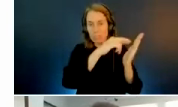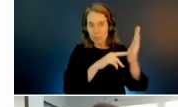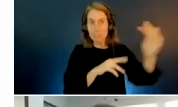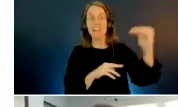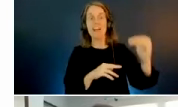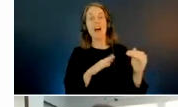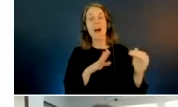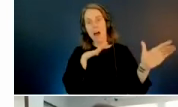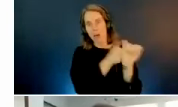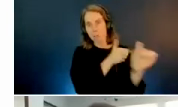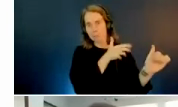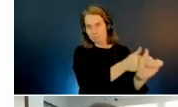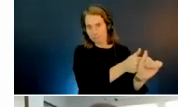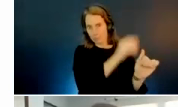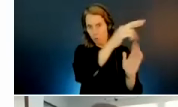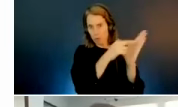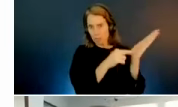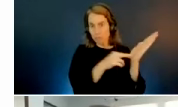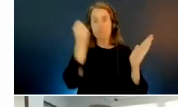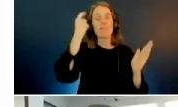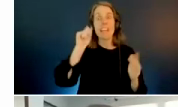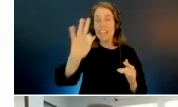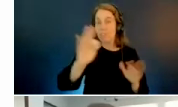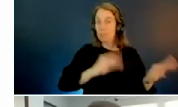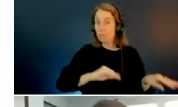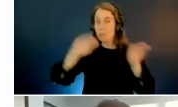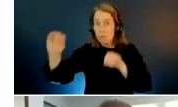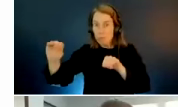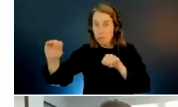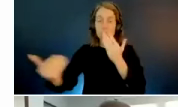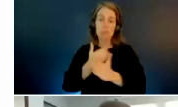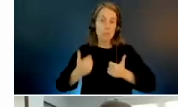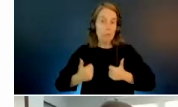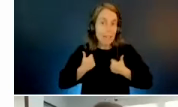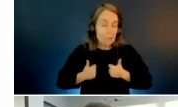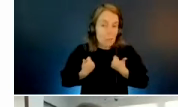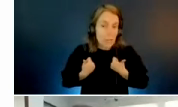um if you have a different address because you're going to have some updated information to look